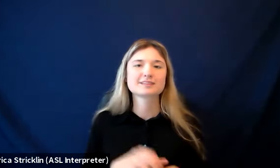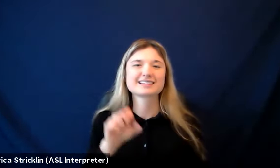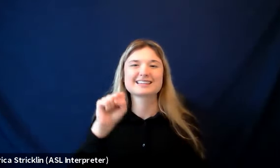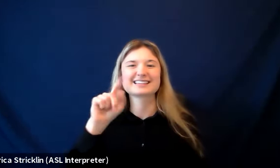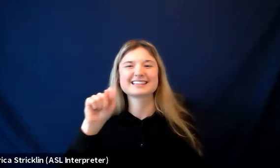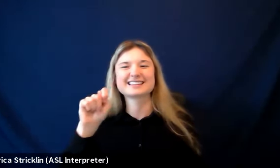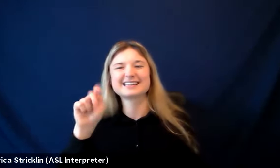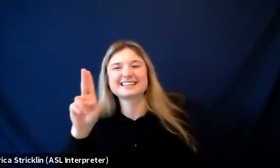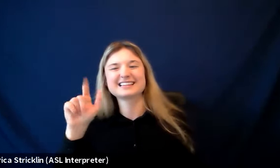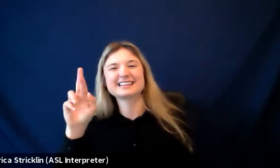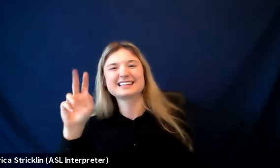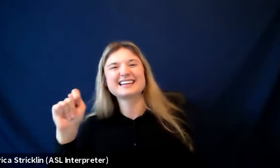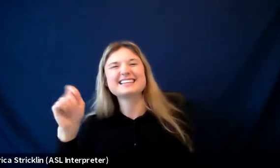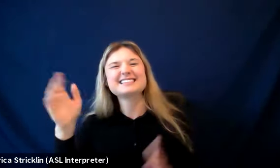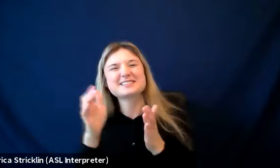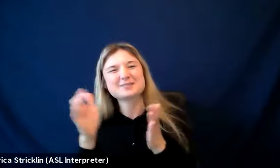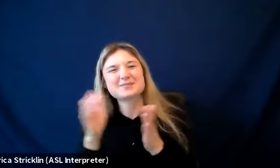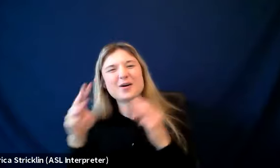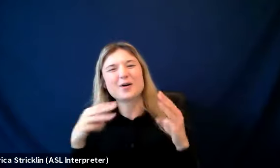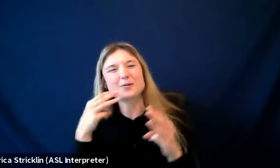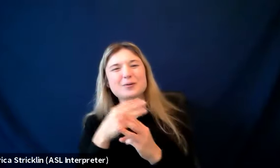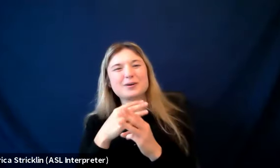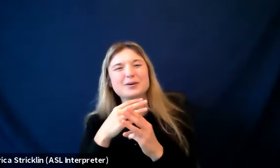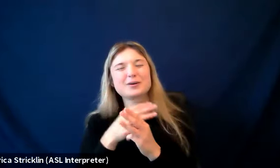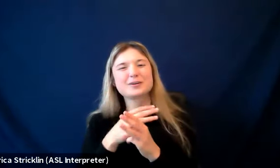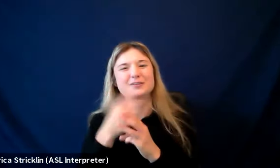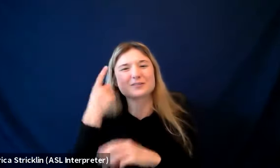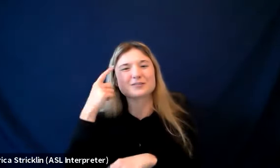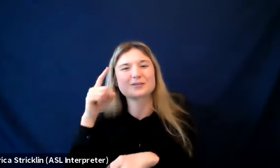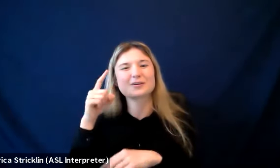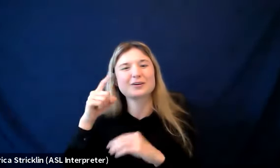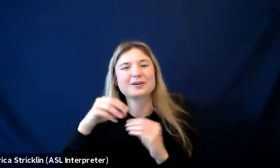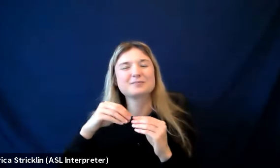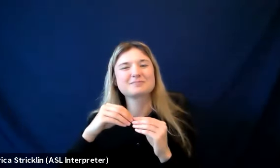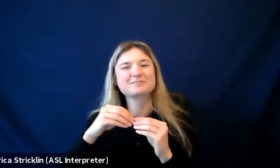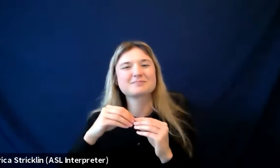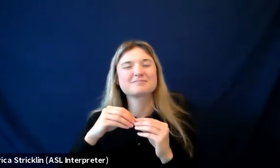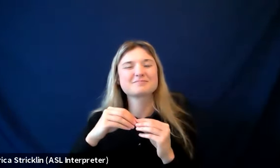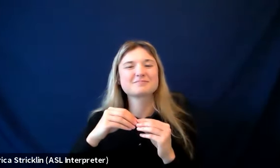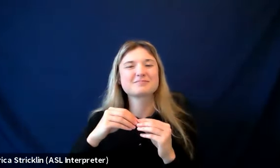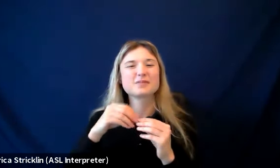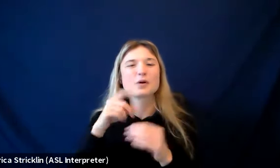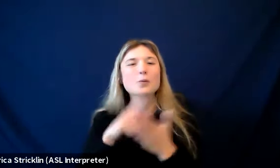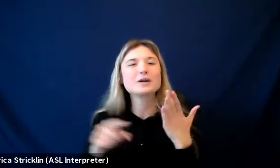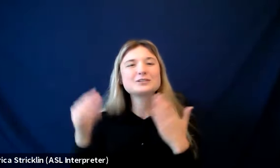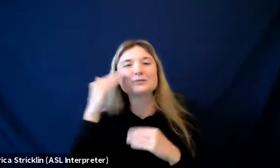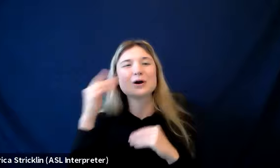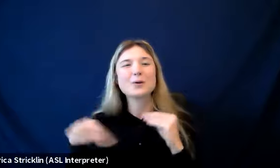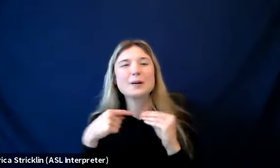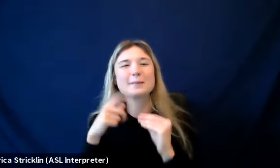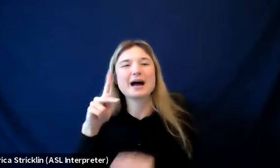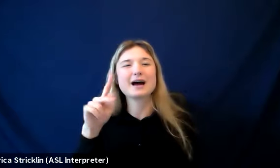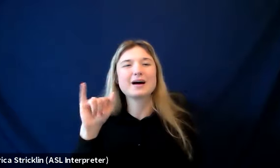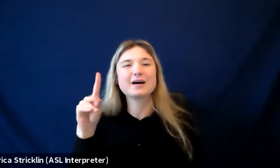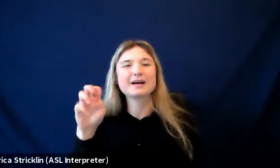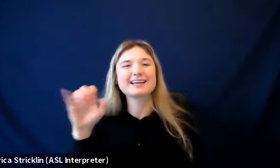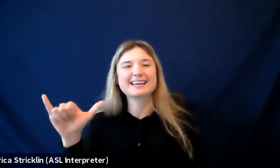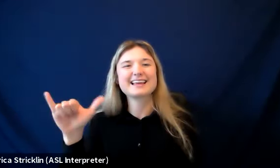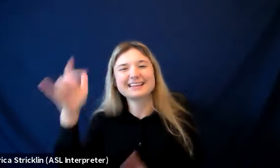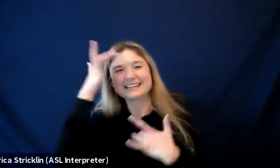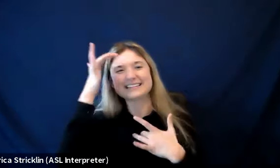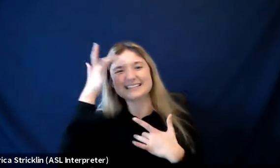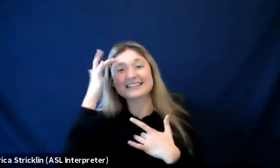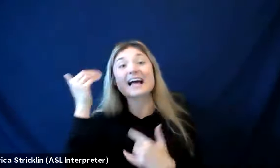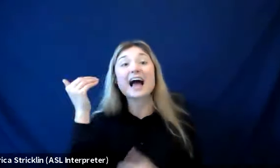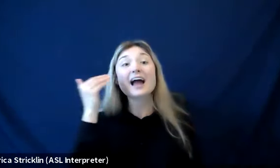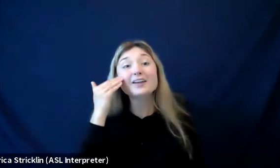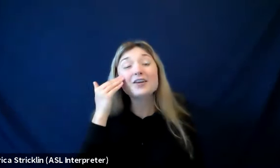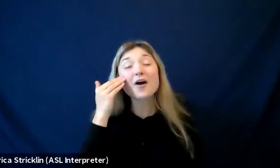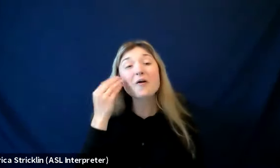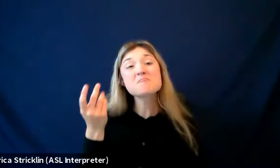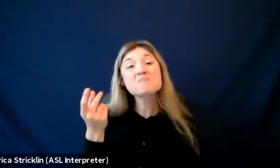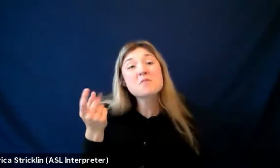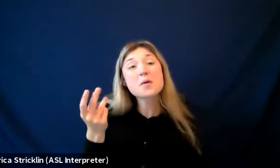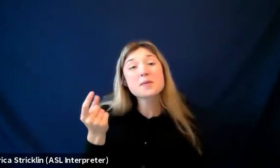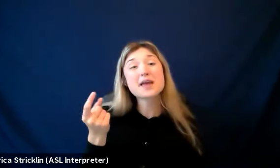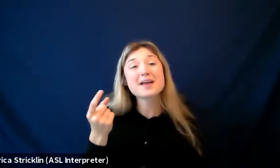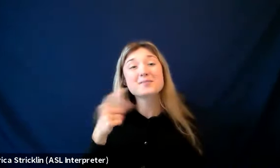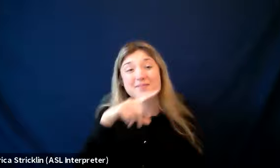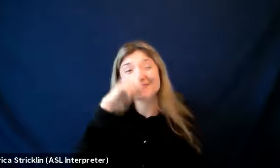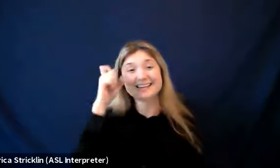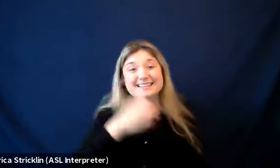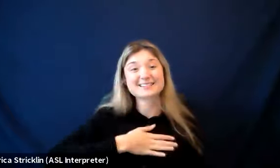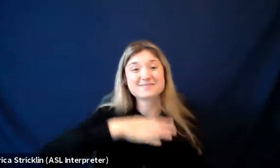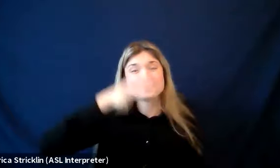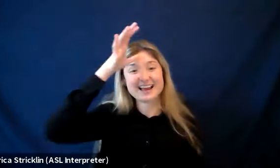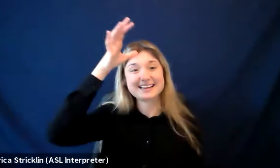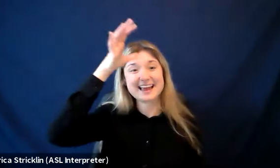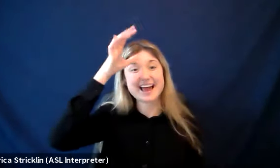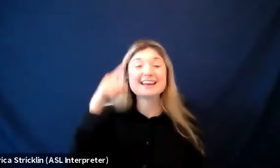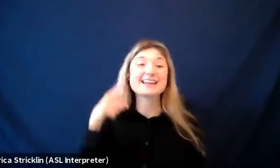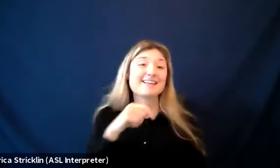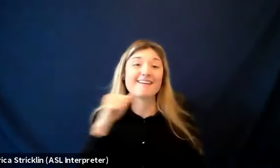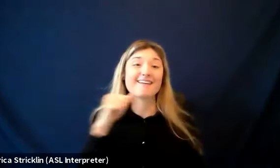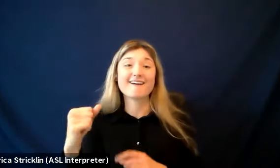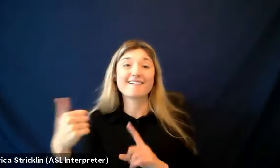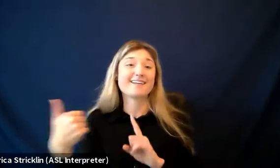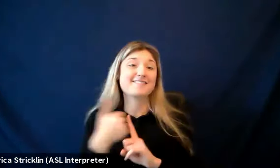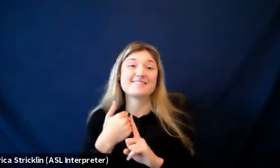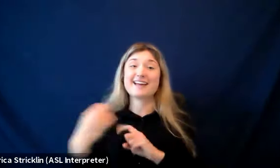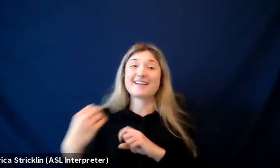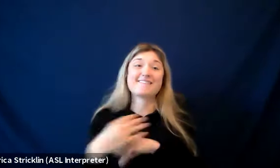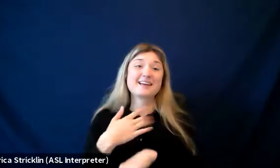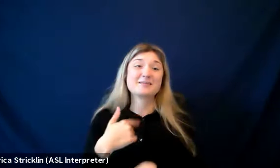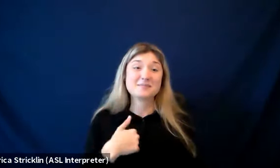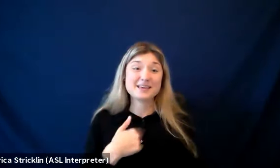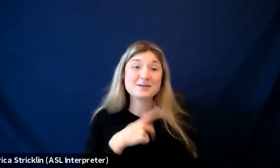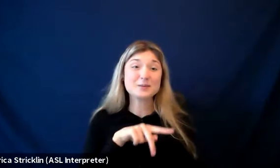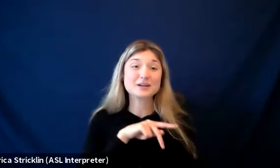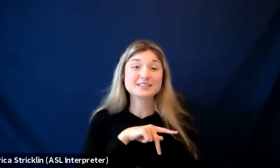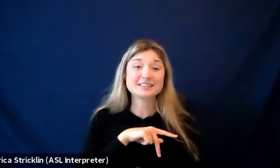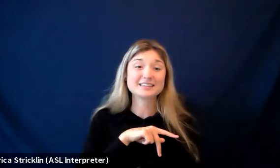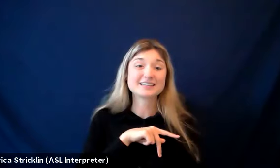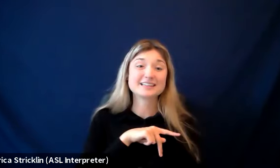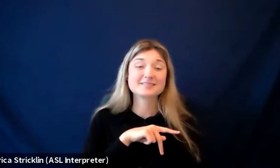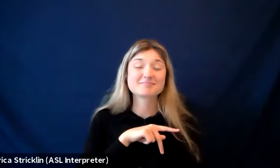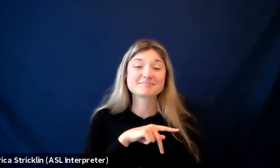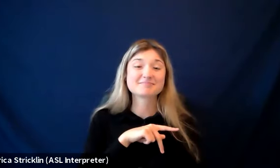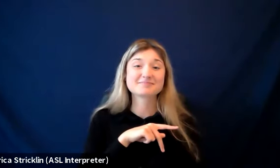it's a it's a small world when it comes to what you, what you know about kidney disease and I know a small Big thanks to him because even though it doesn't affect me personally, but, you know, I'm.